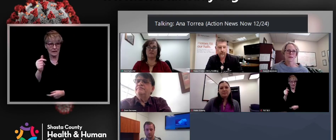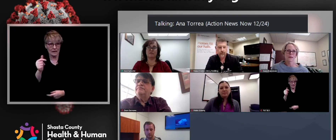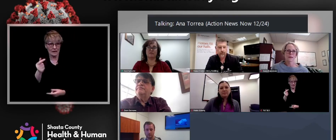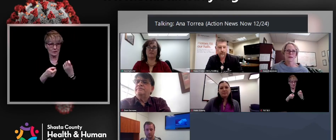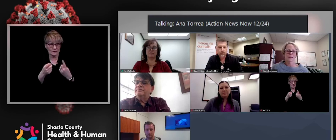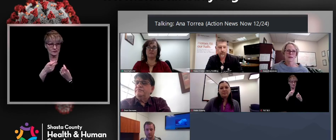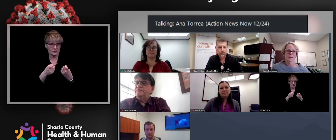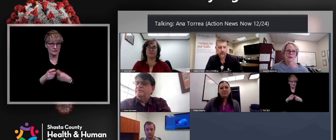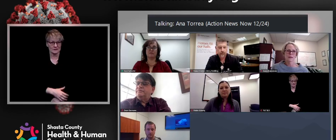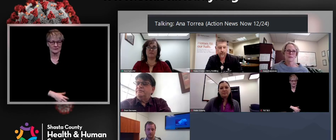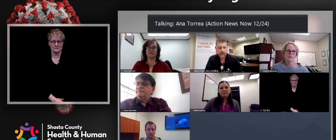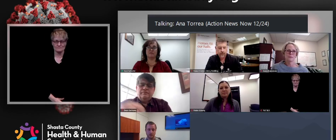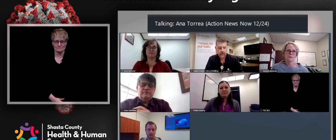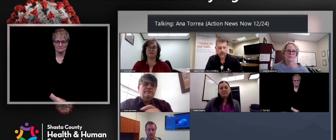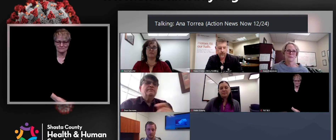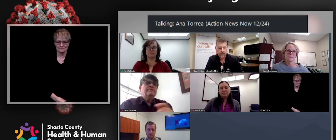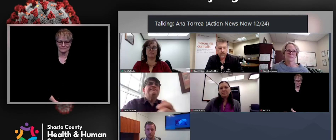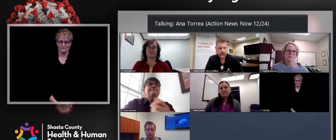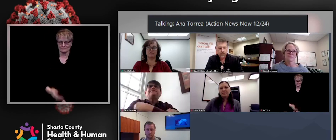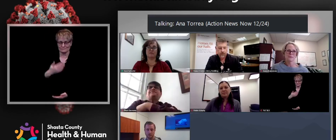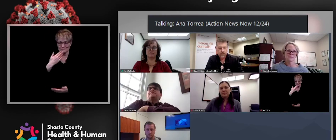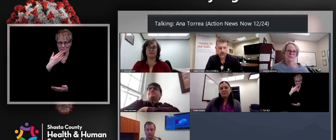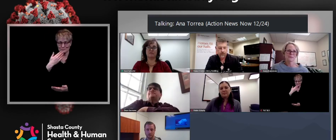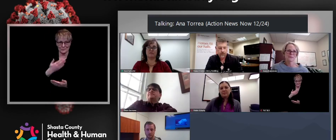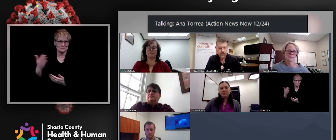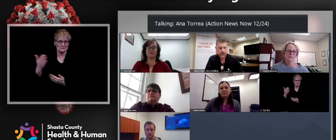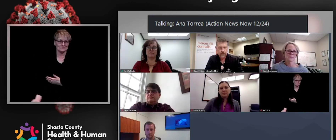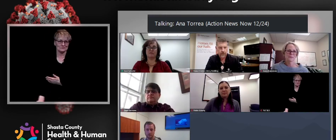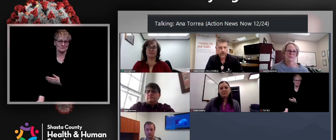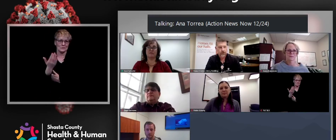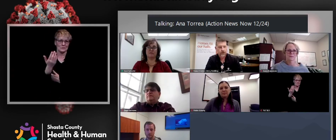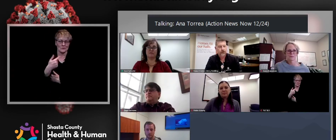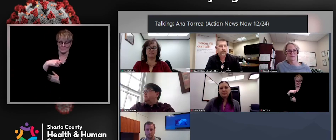is Ana from Channel 12. I just wanted to touch base again on the vaccine,